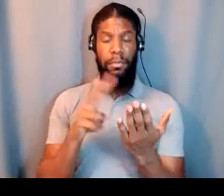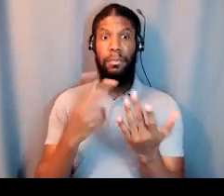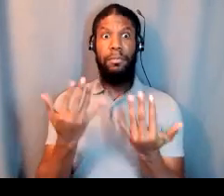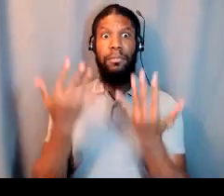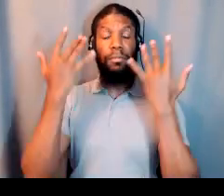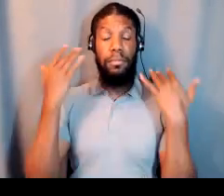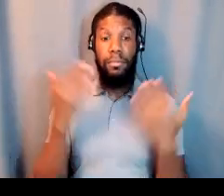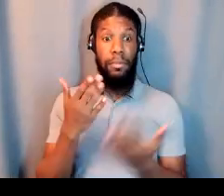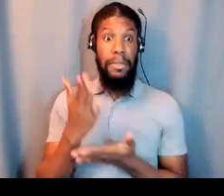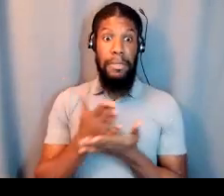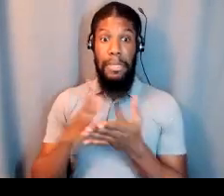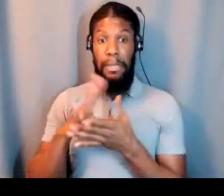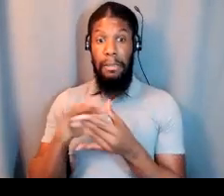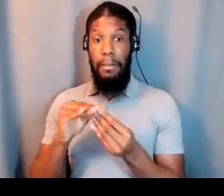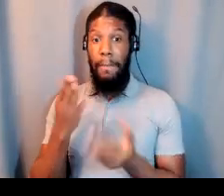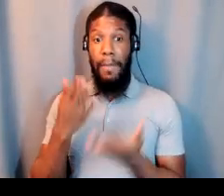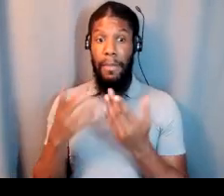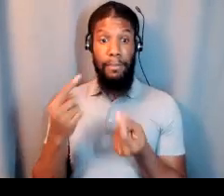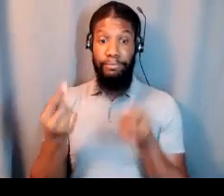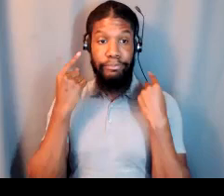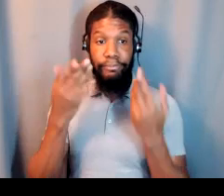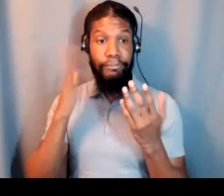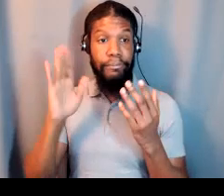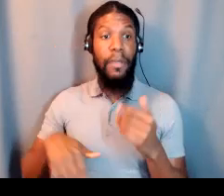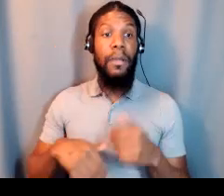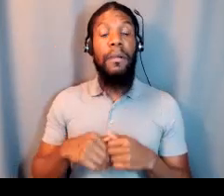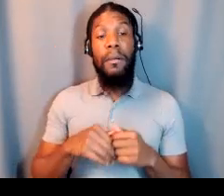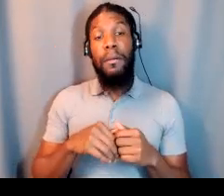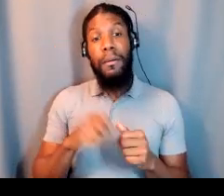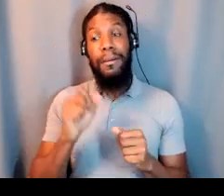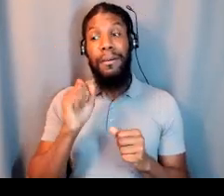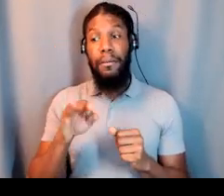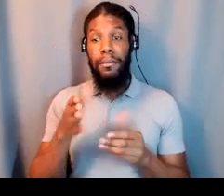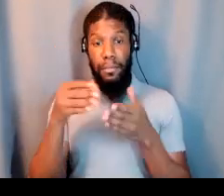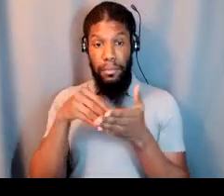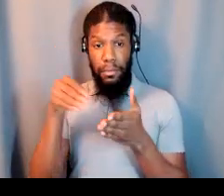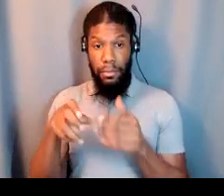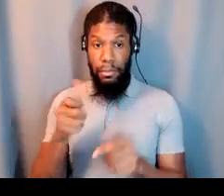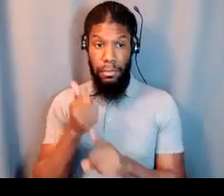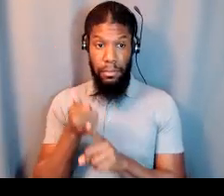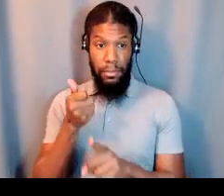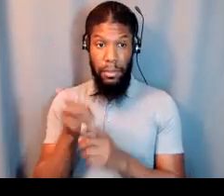which is probably the type of student who would get a lot of comments or that tutors would want to leave a lot of comments for.